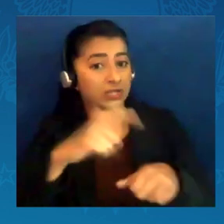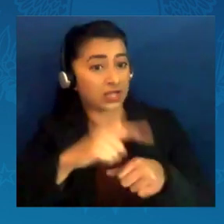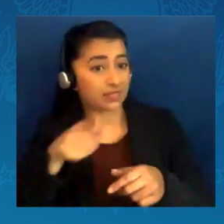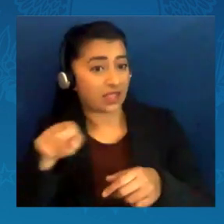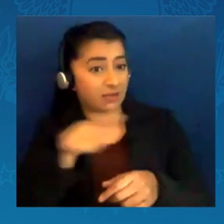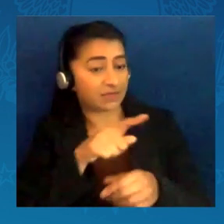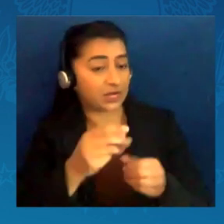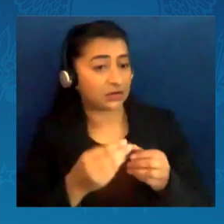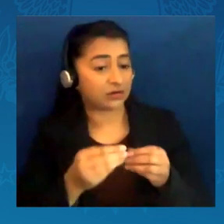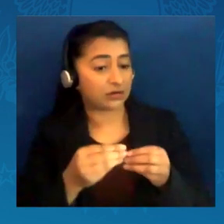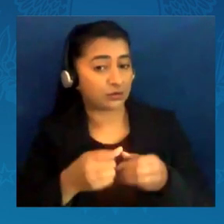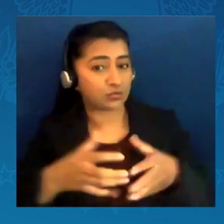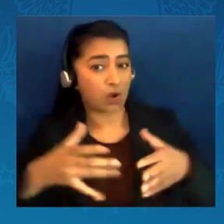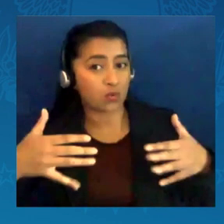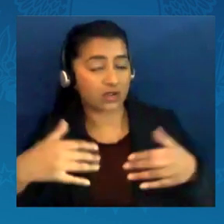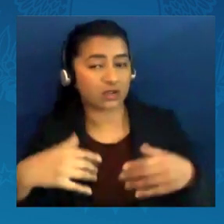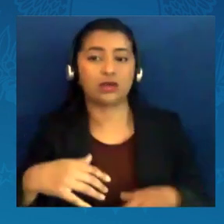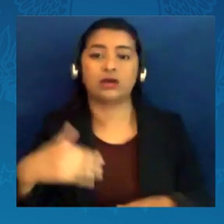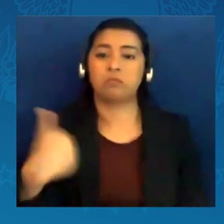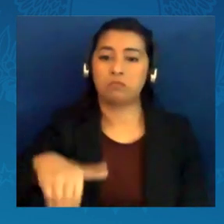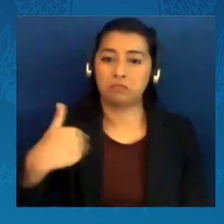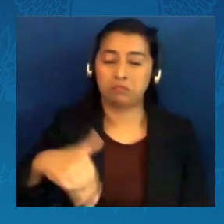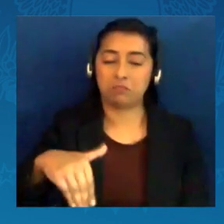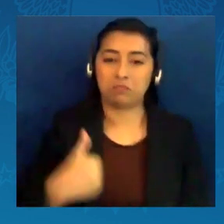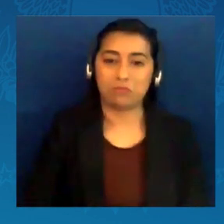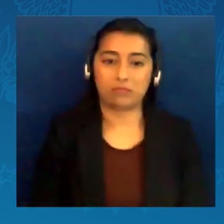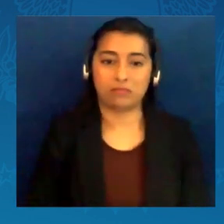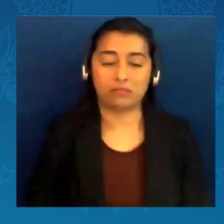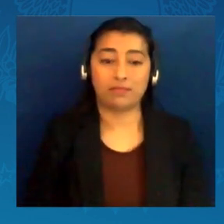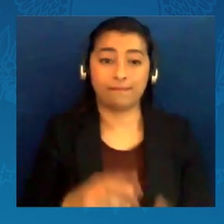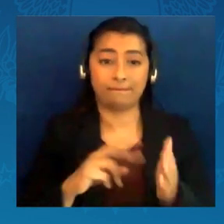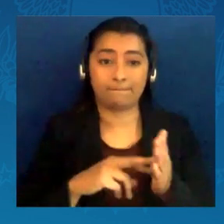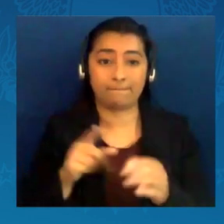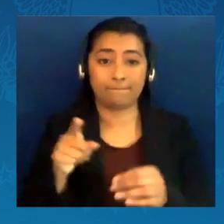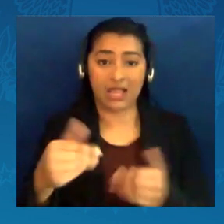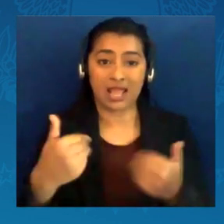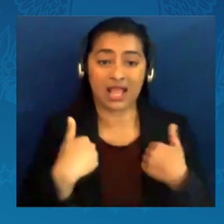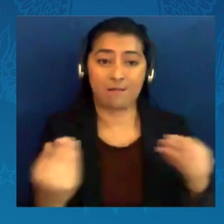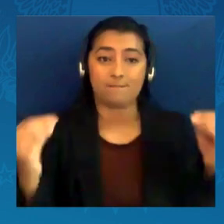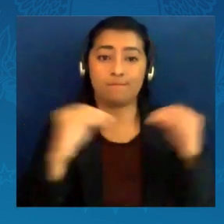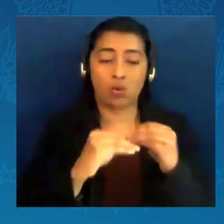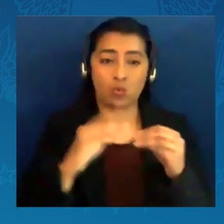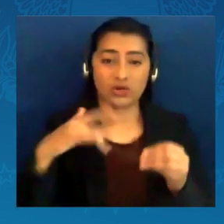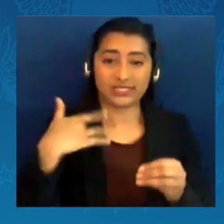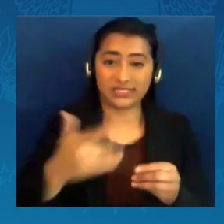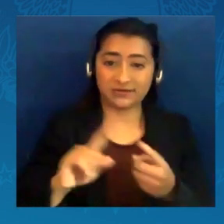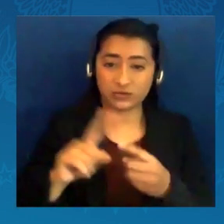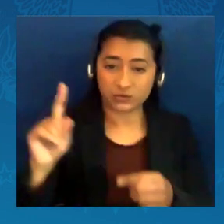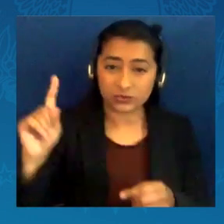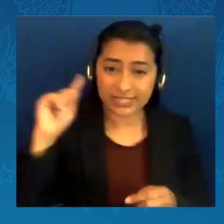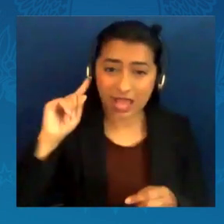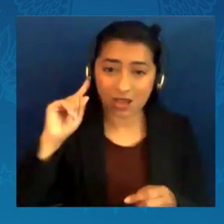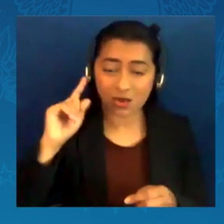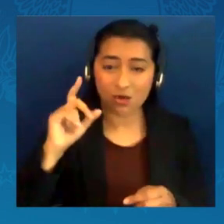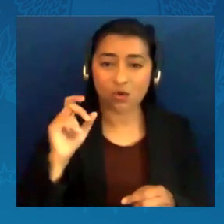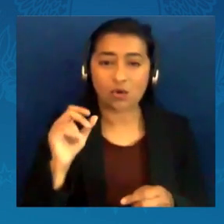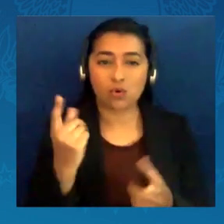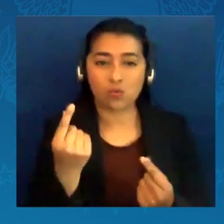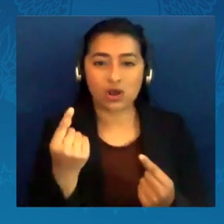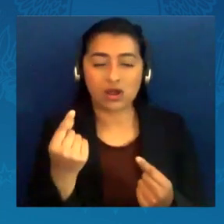And does that give them a greater sensitivity to sound or does it does it reduce their sensitivity?